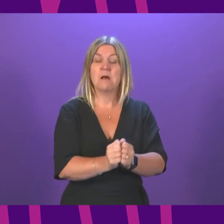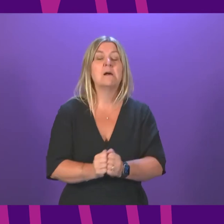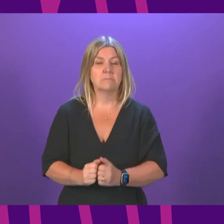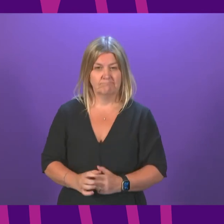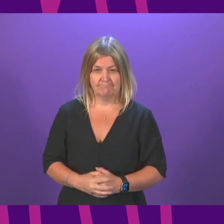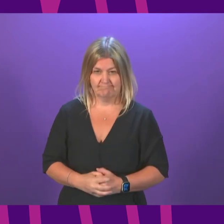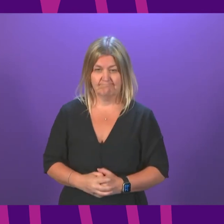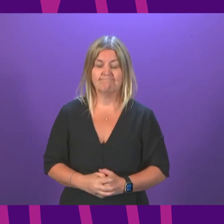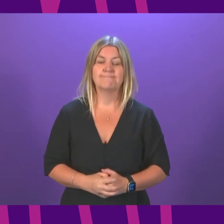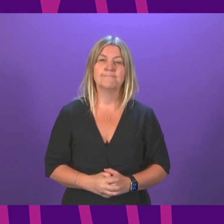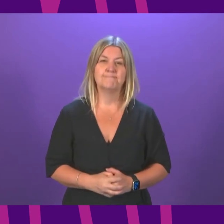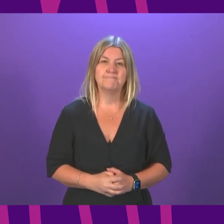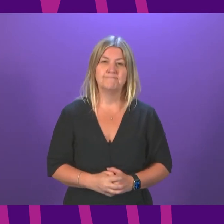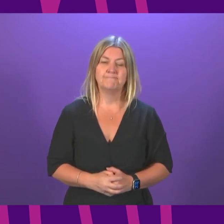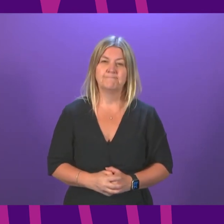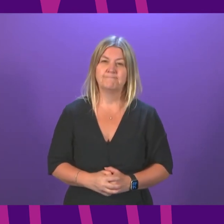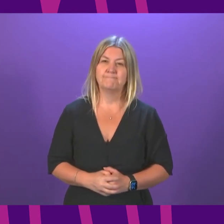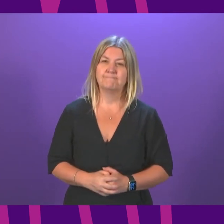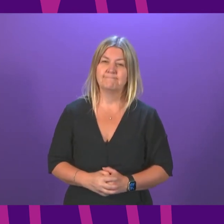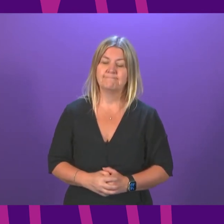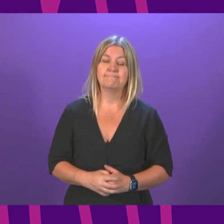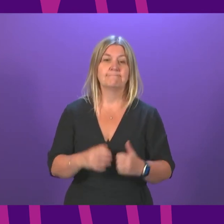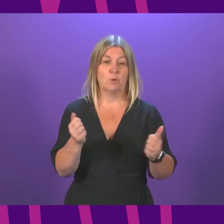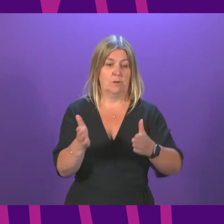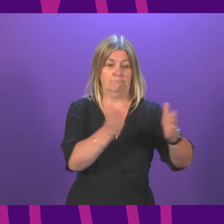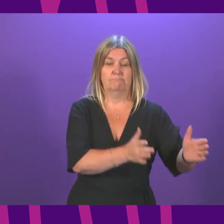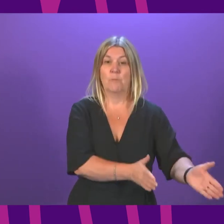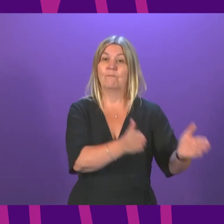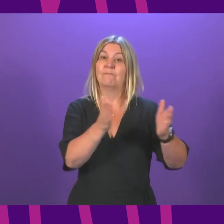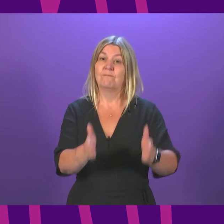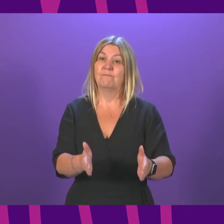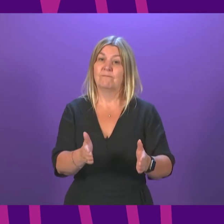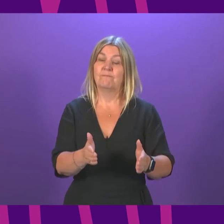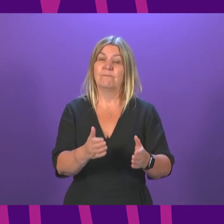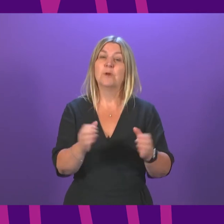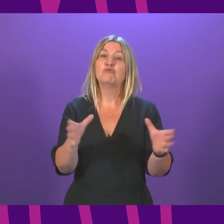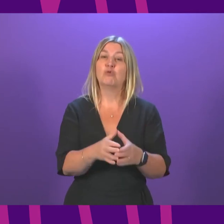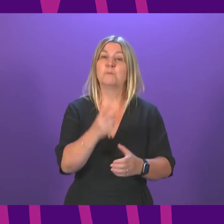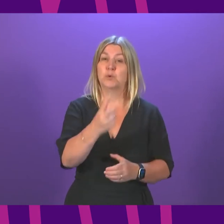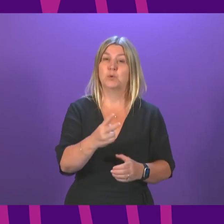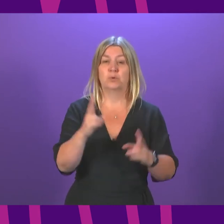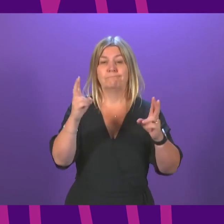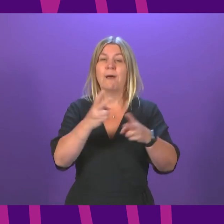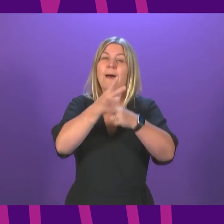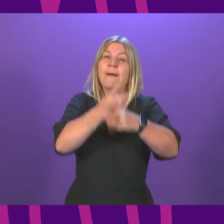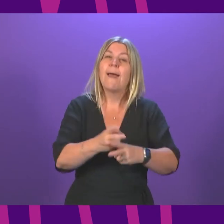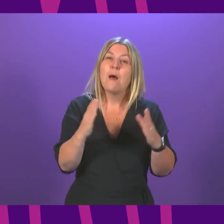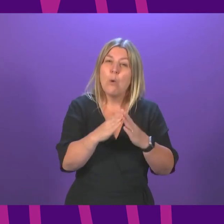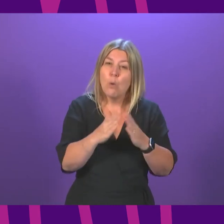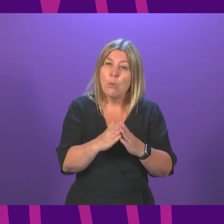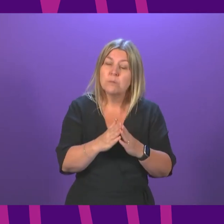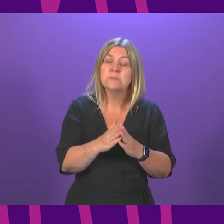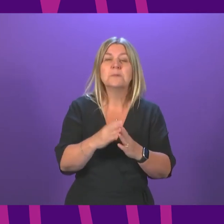Group 2 is on care homes. Amendment 2, in the name of the cabinet secretary, is grouped